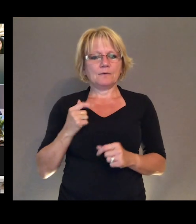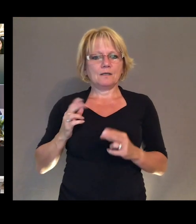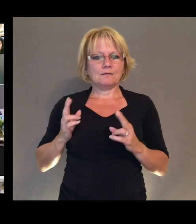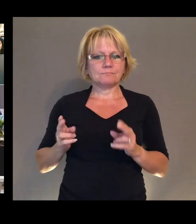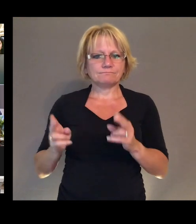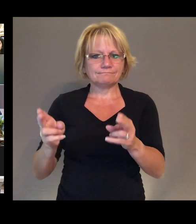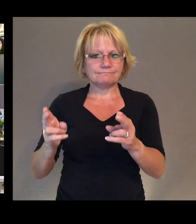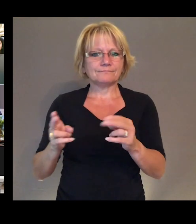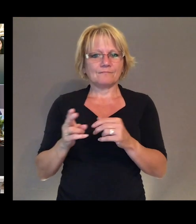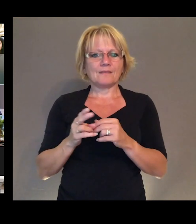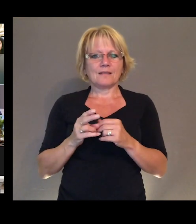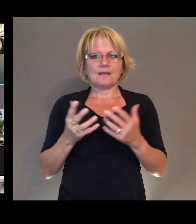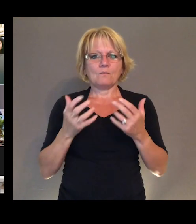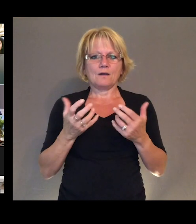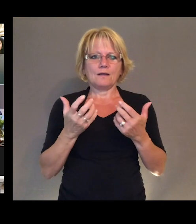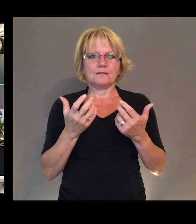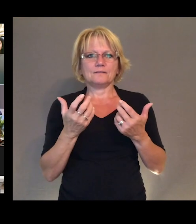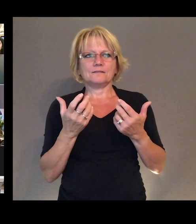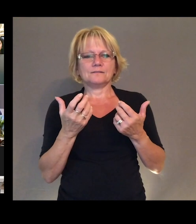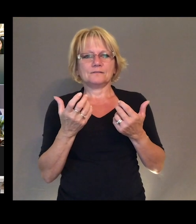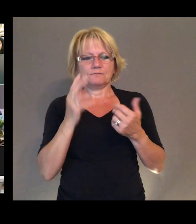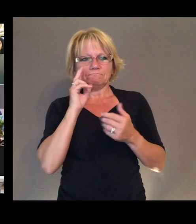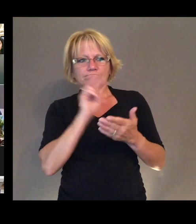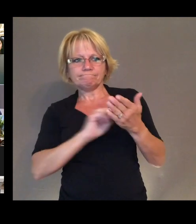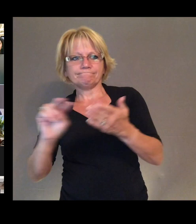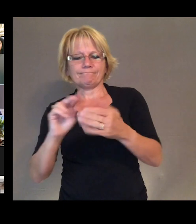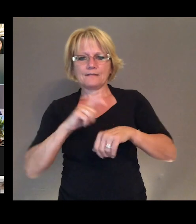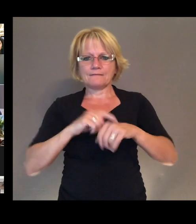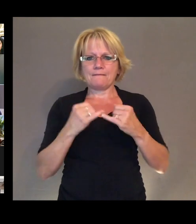just have a see the timeline. So I know it wasn't as clear,